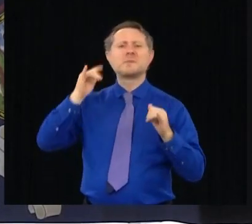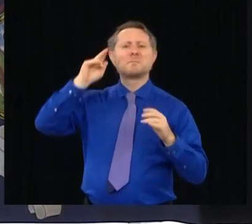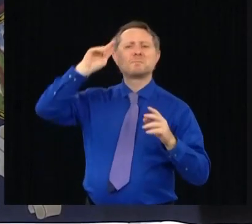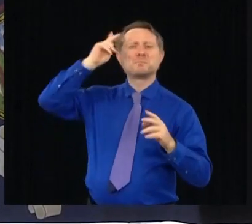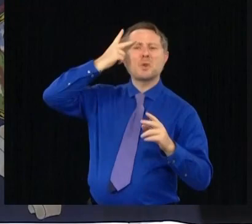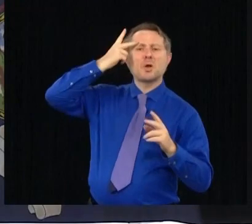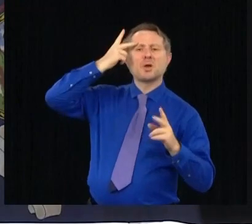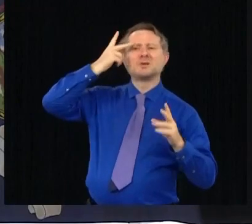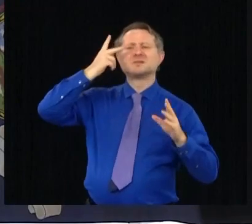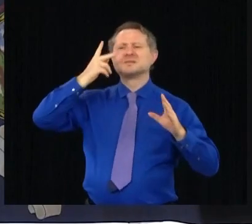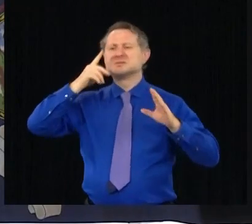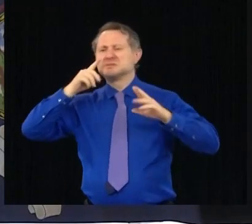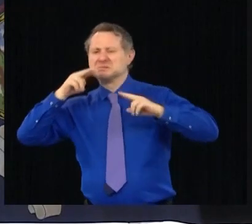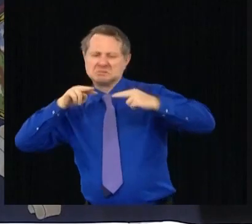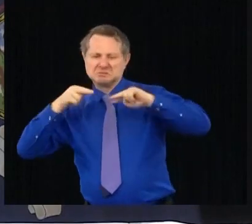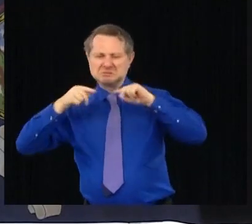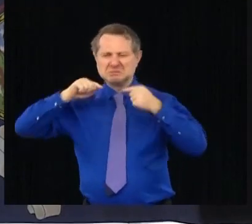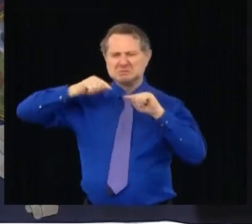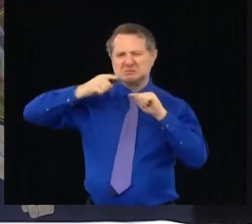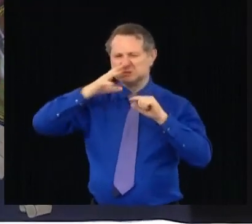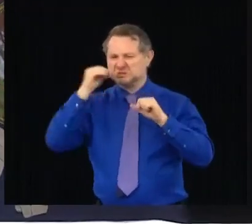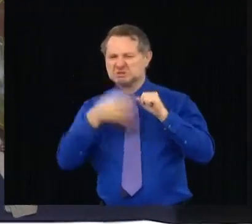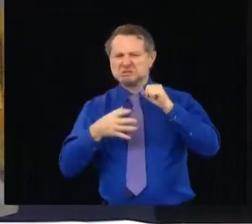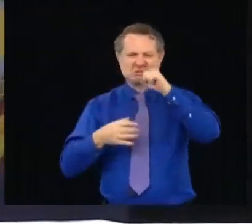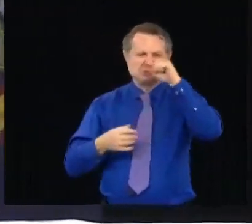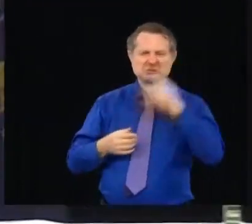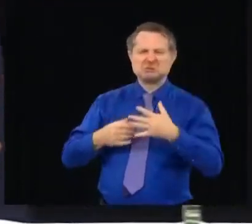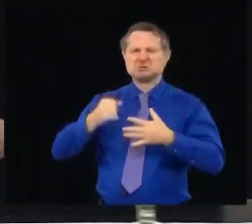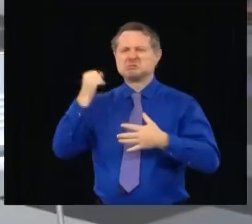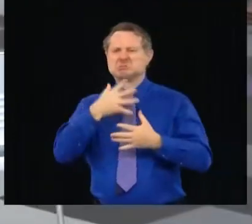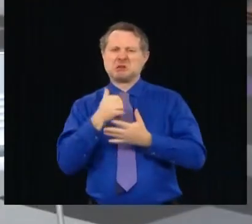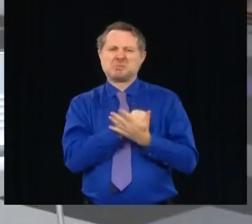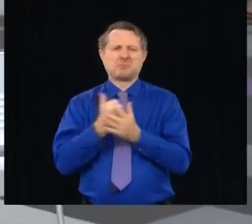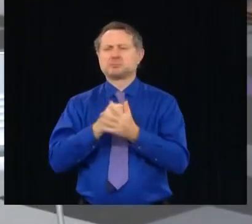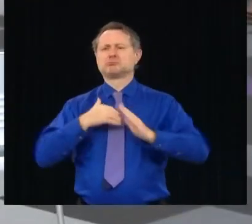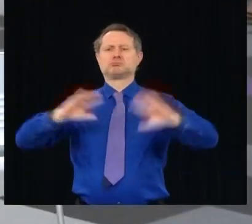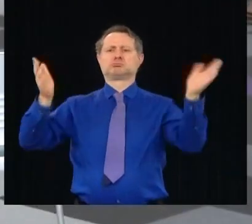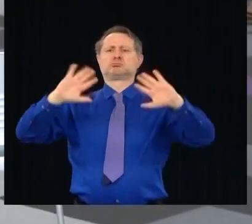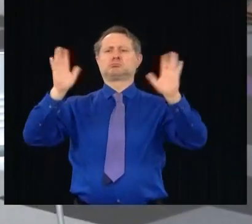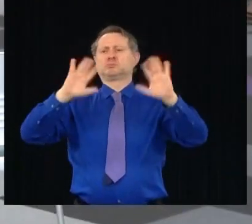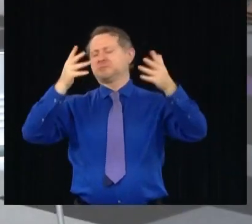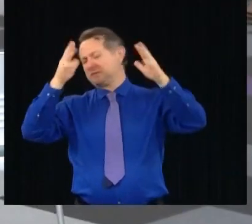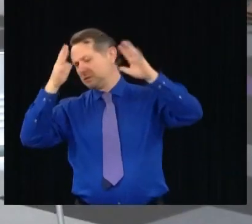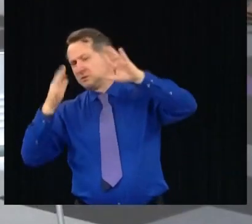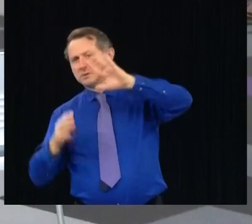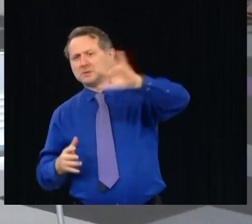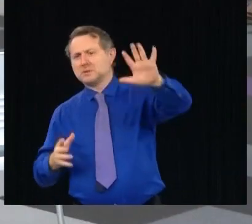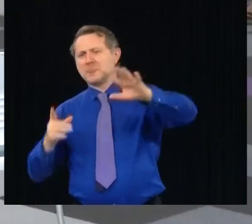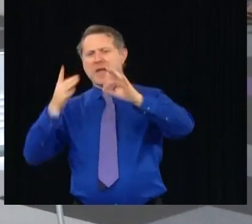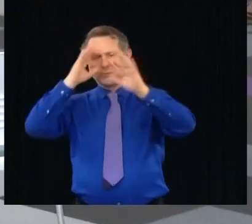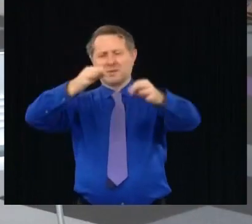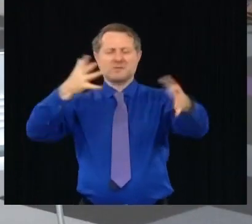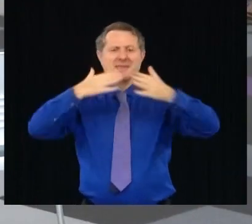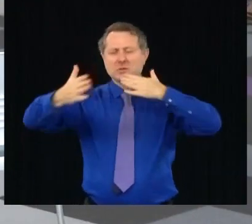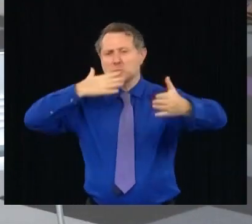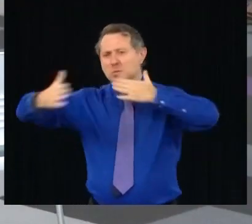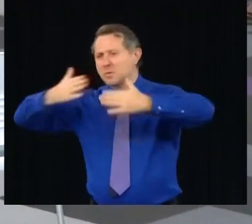THIS IS GOING TO BE A PERIOD WHERE WE DON'T PLAY GRATUITOUS POLITICS, BUT EVERYBODY MAKES